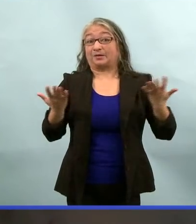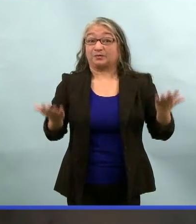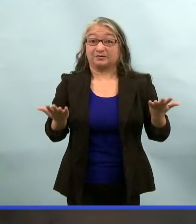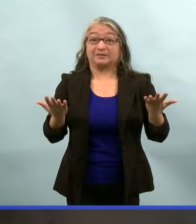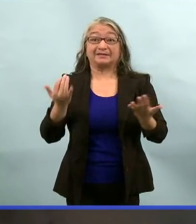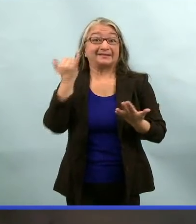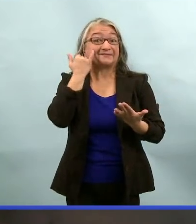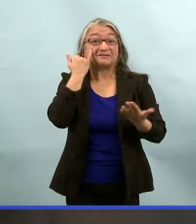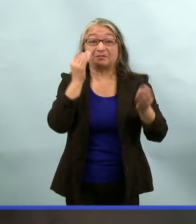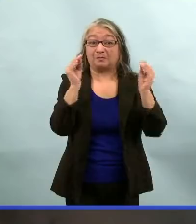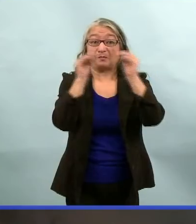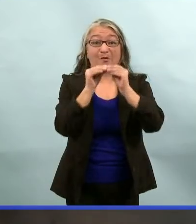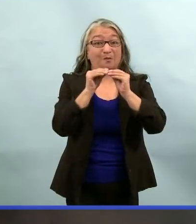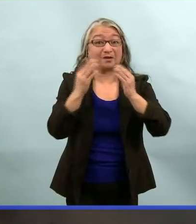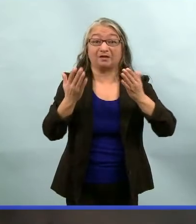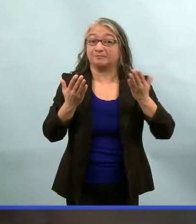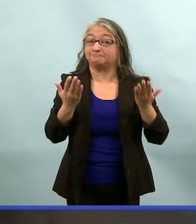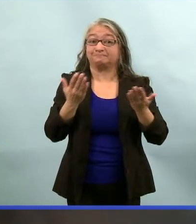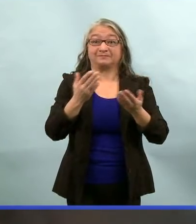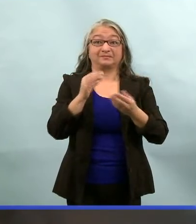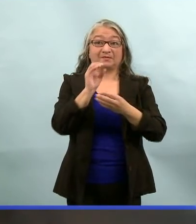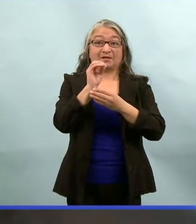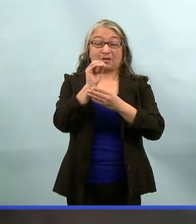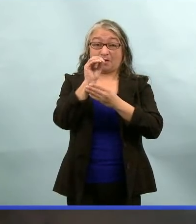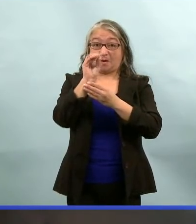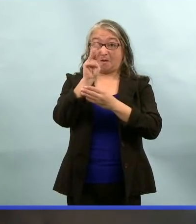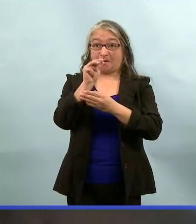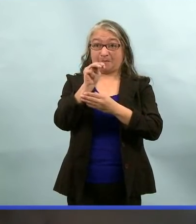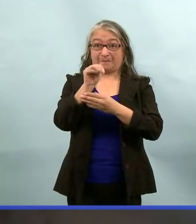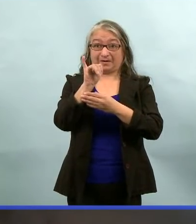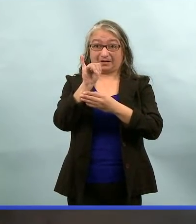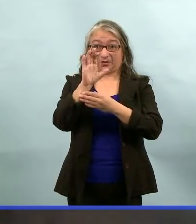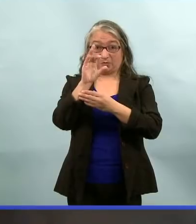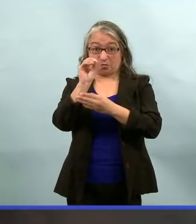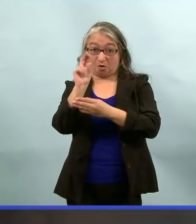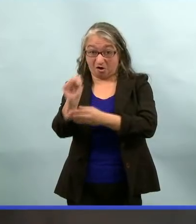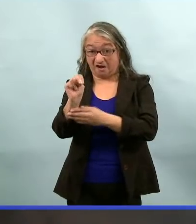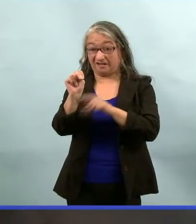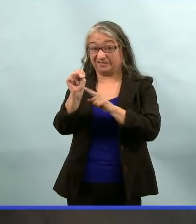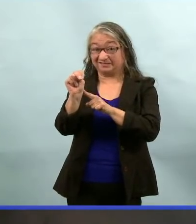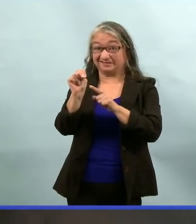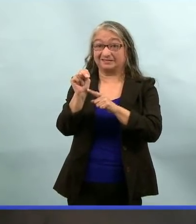bulletins three times a week while we understand the media and public are curious to know all the